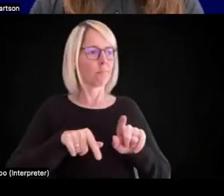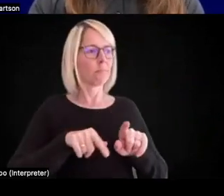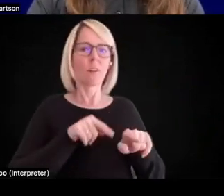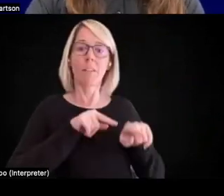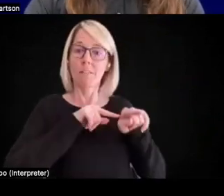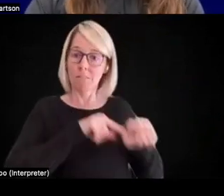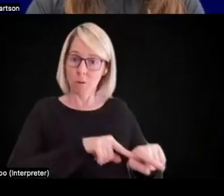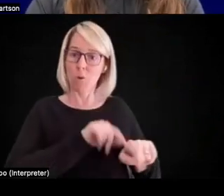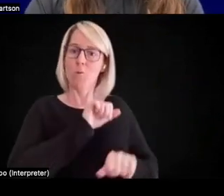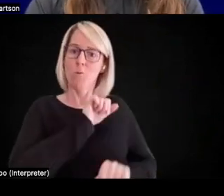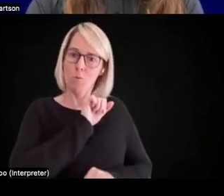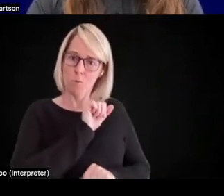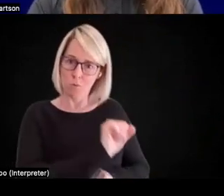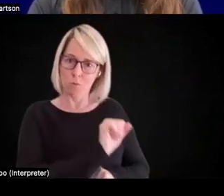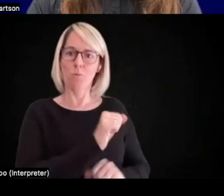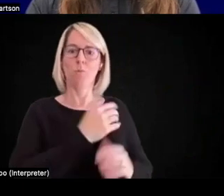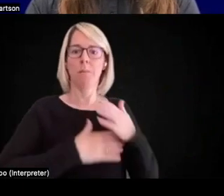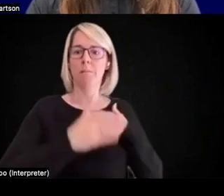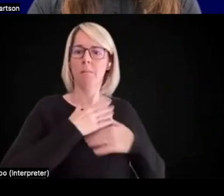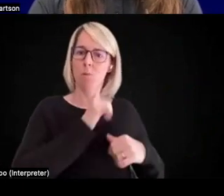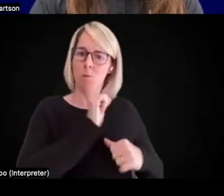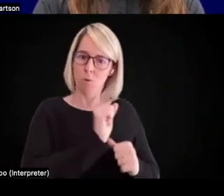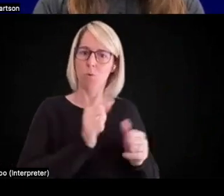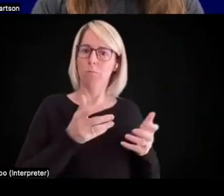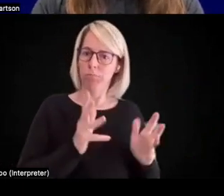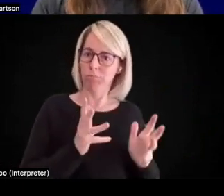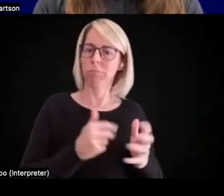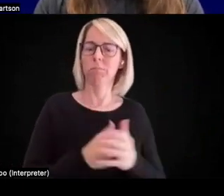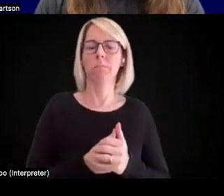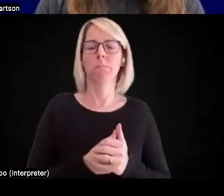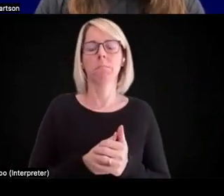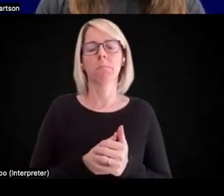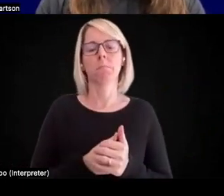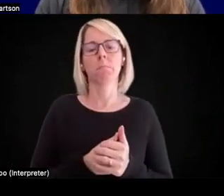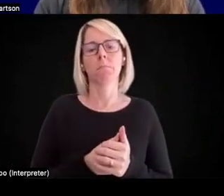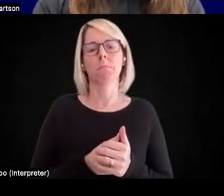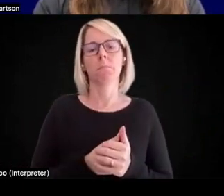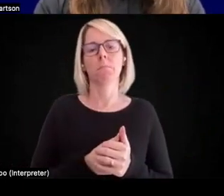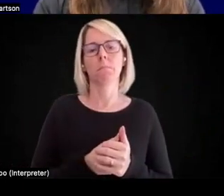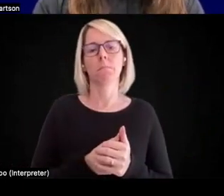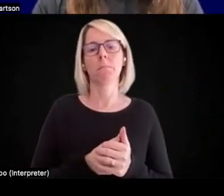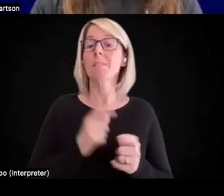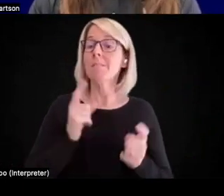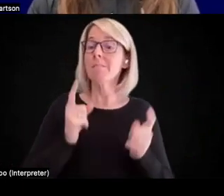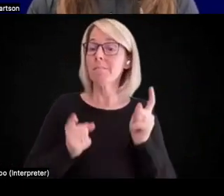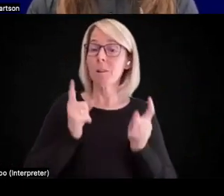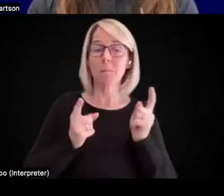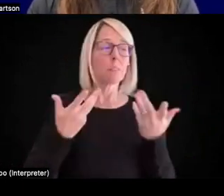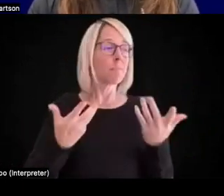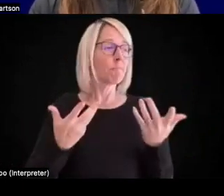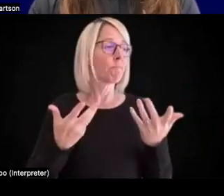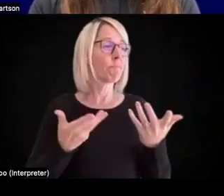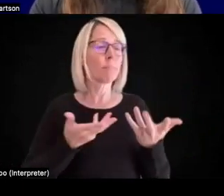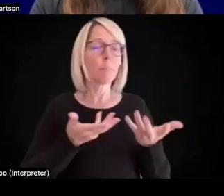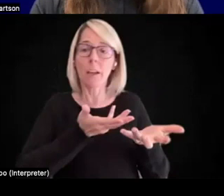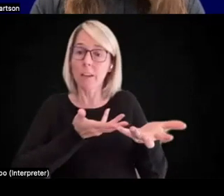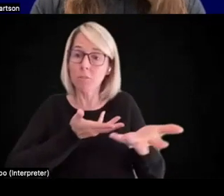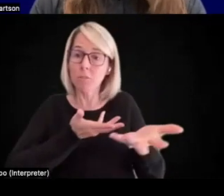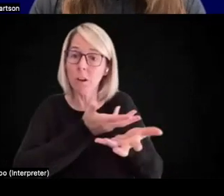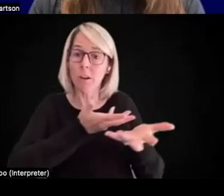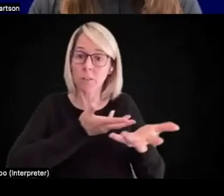But as interactions develop, sometimes you actually can make, you can do your own response.